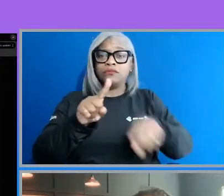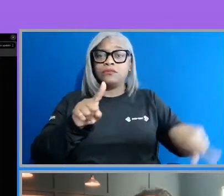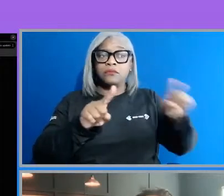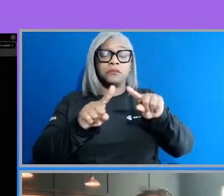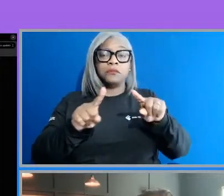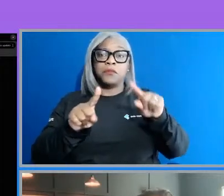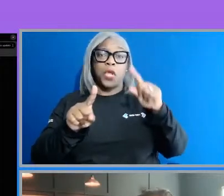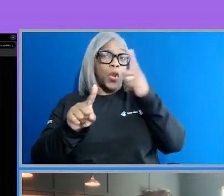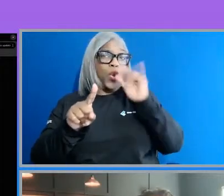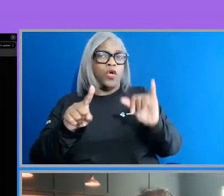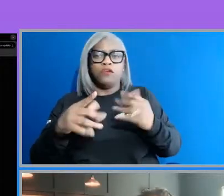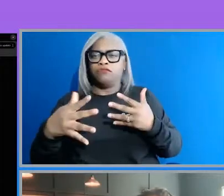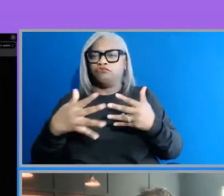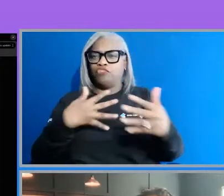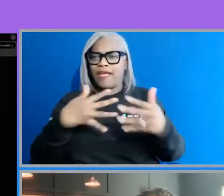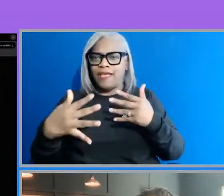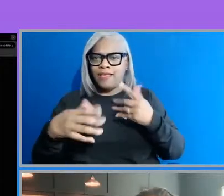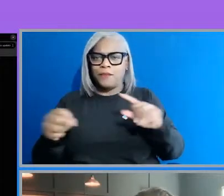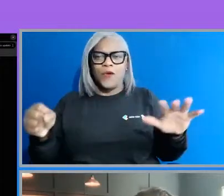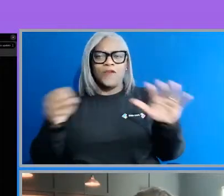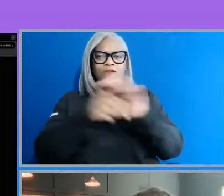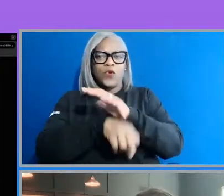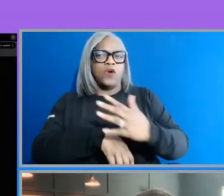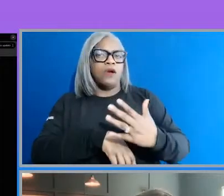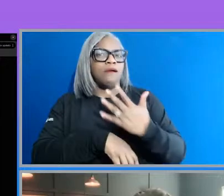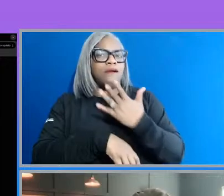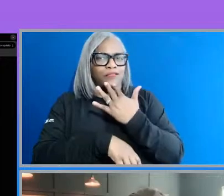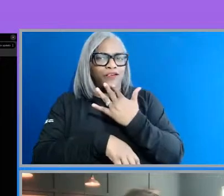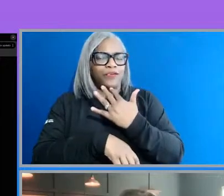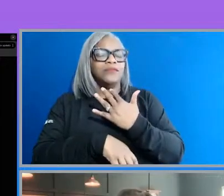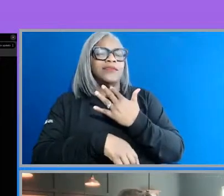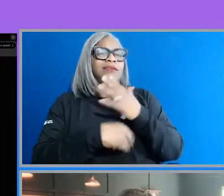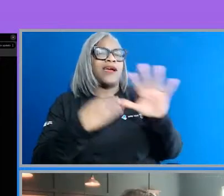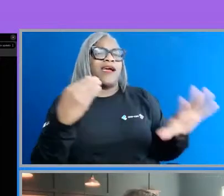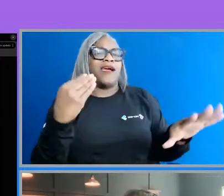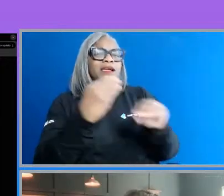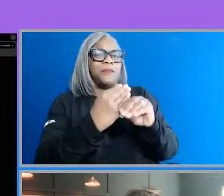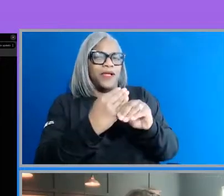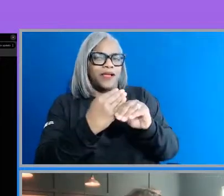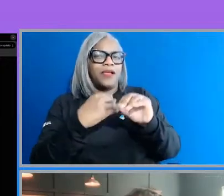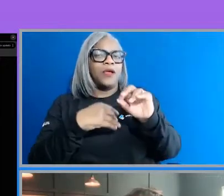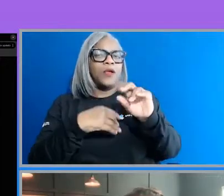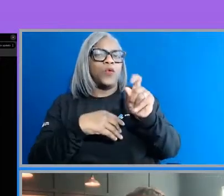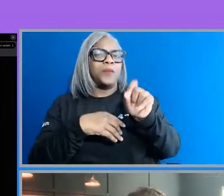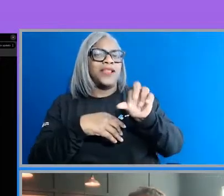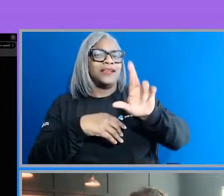actually full color. What I did in Figma is I applied the luminosity blend mode. Do not worry if you don't know what